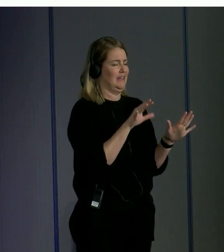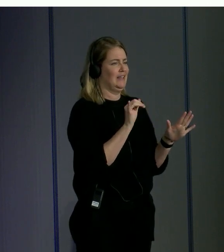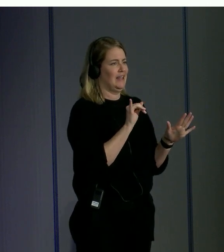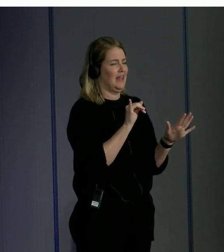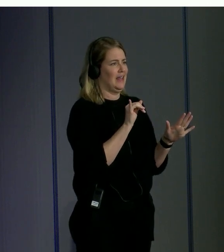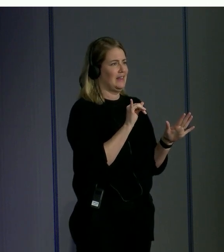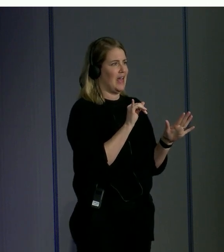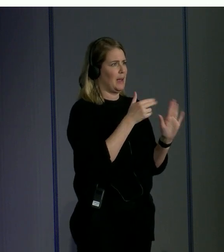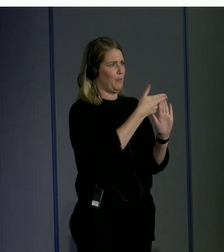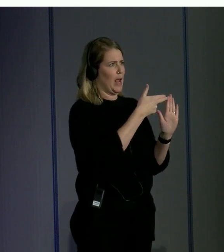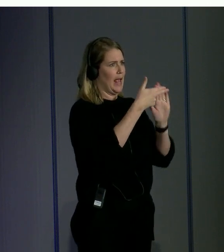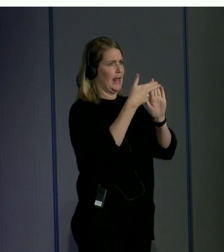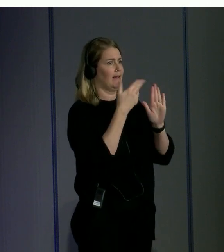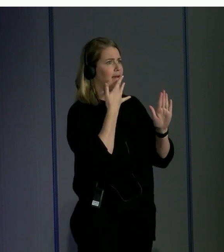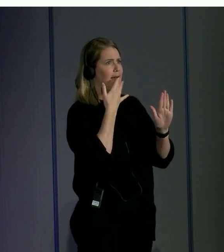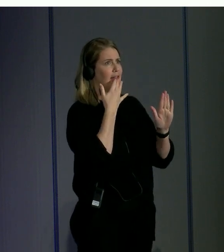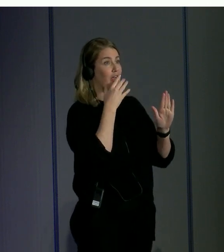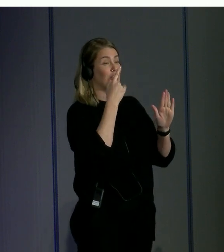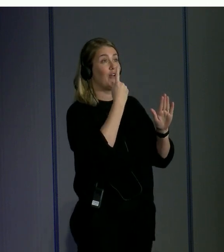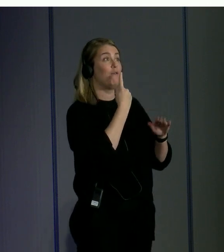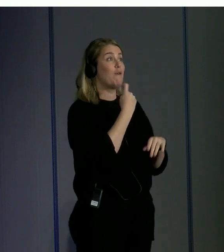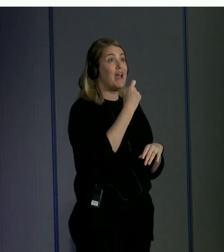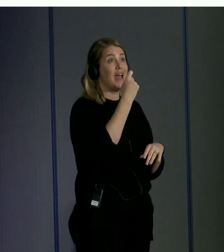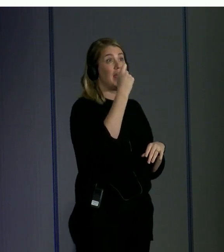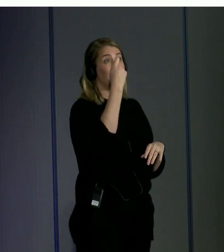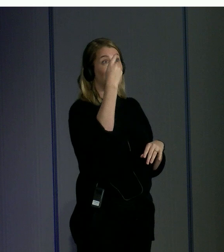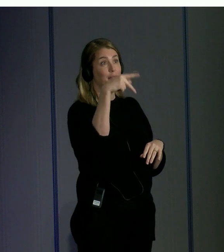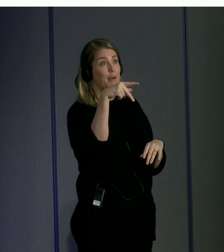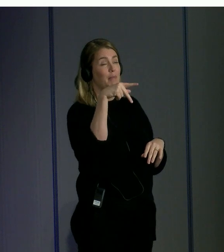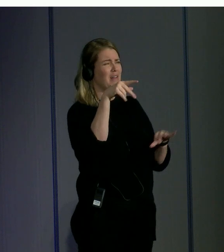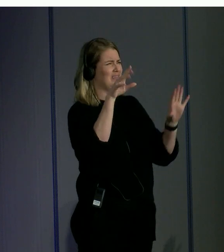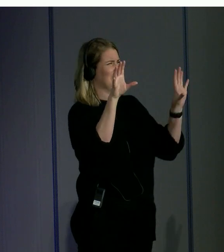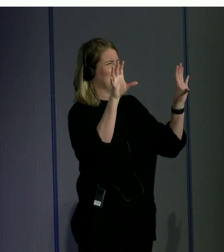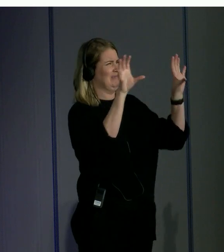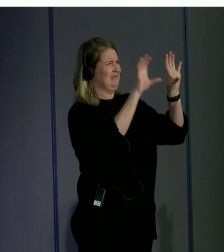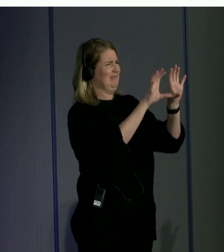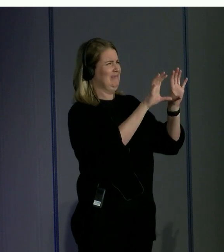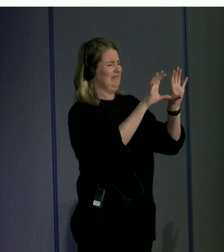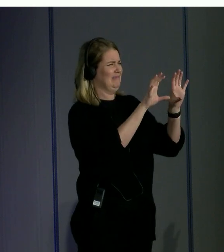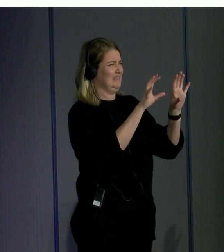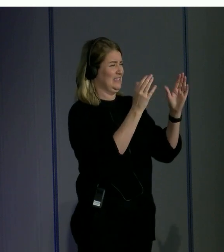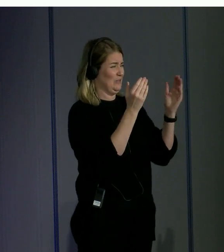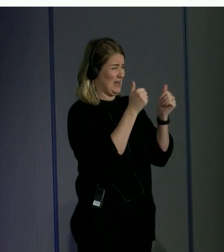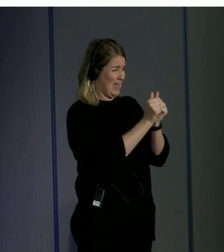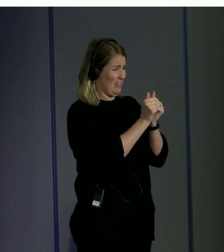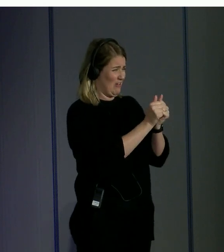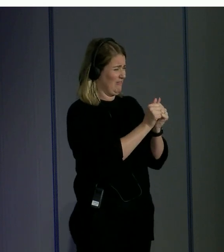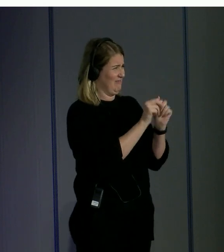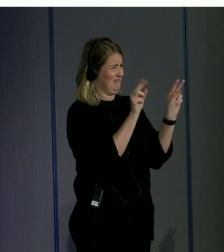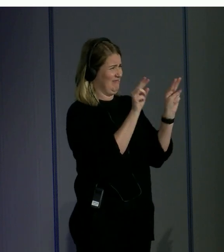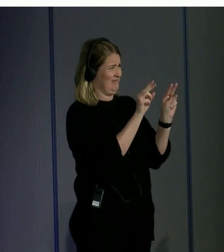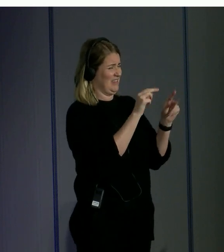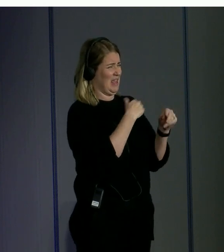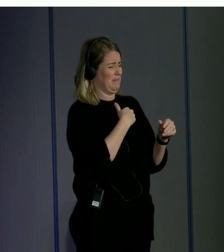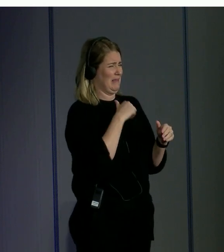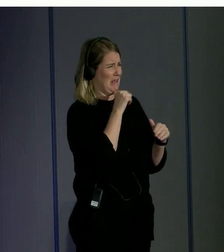The branding colors of red and purple are colors that shouldn't exist side-by-side. It makes me uncomfortable.